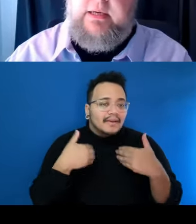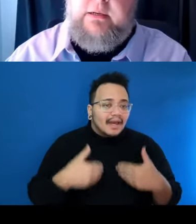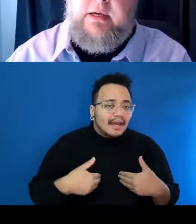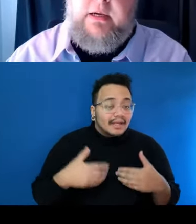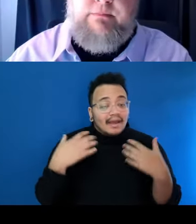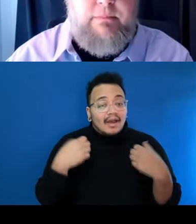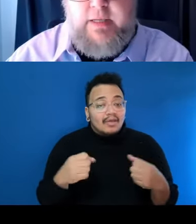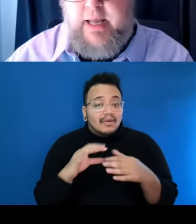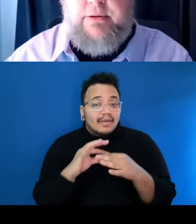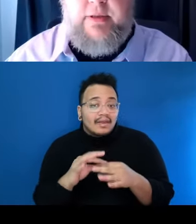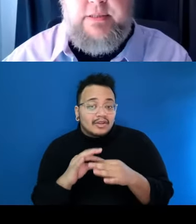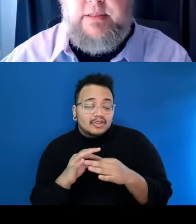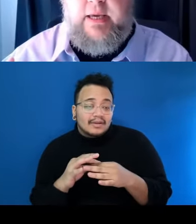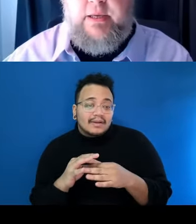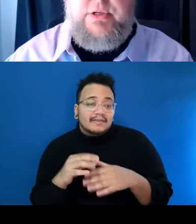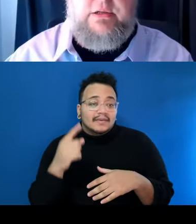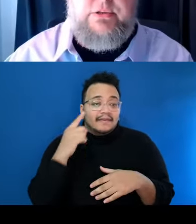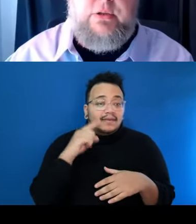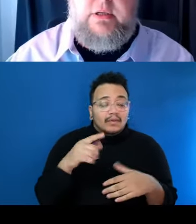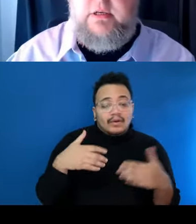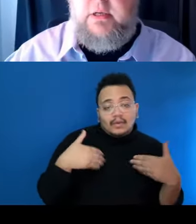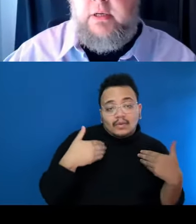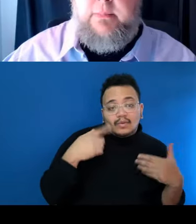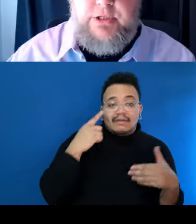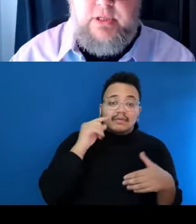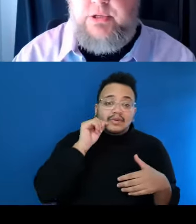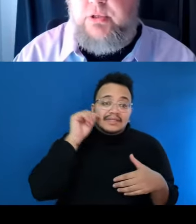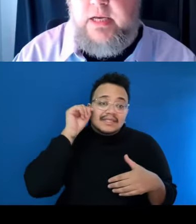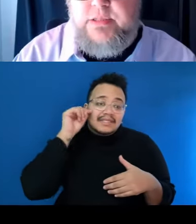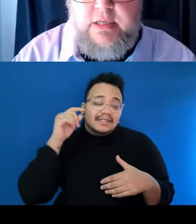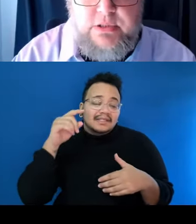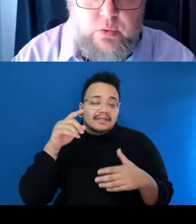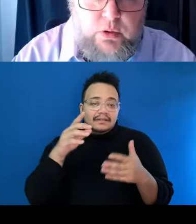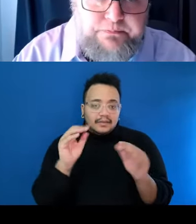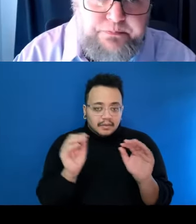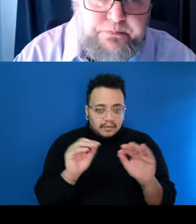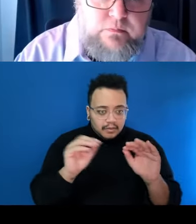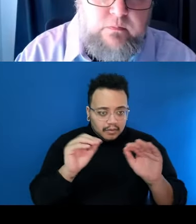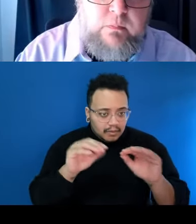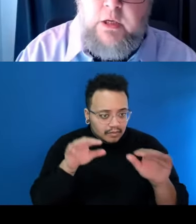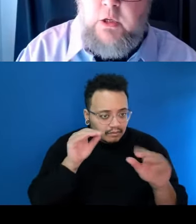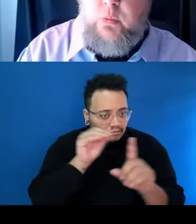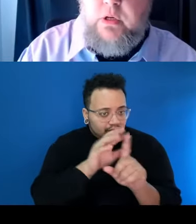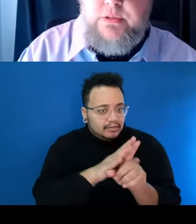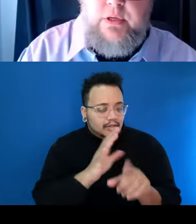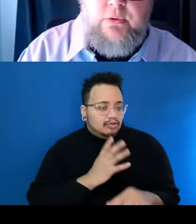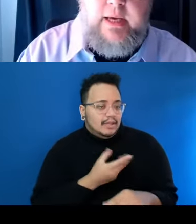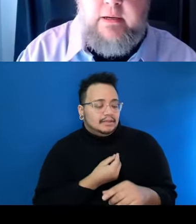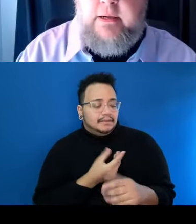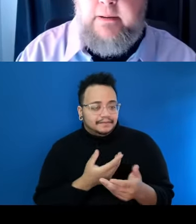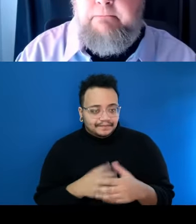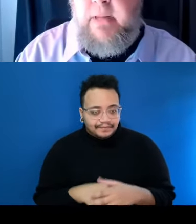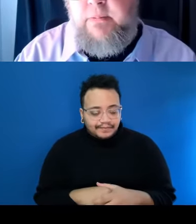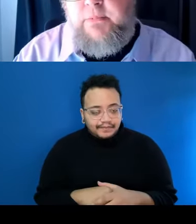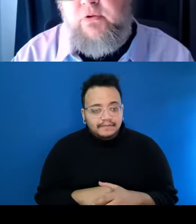in adolescent and childhood education classes at school. We also know that many people